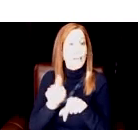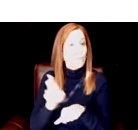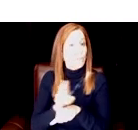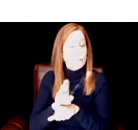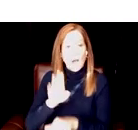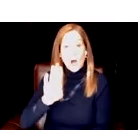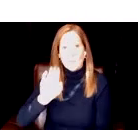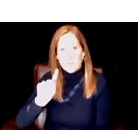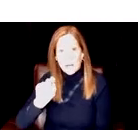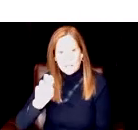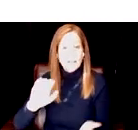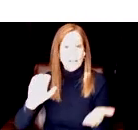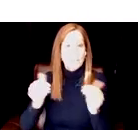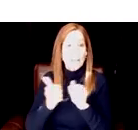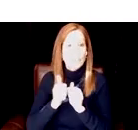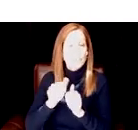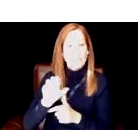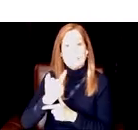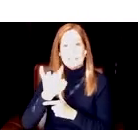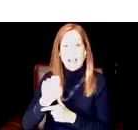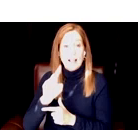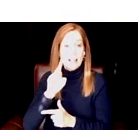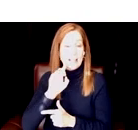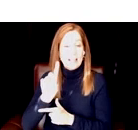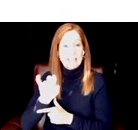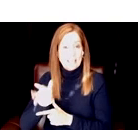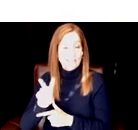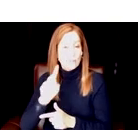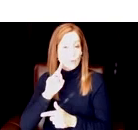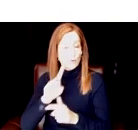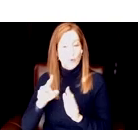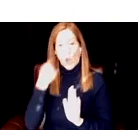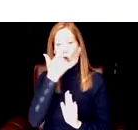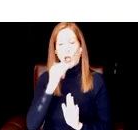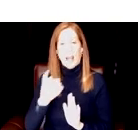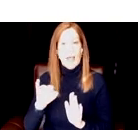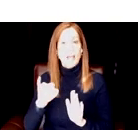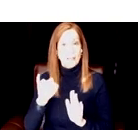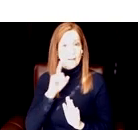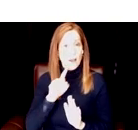versus styling a div tag to look like a button. Headings mark where the content starts.